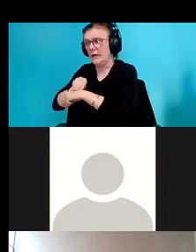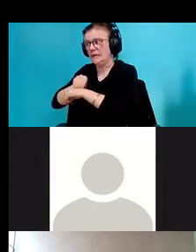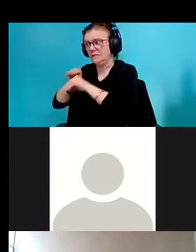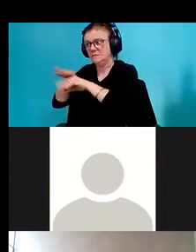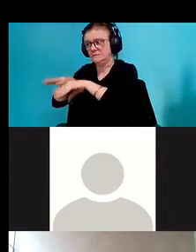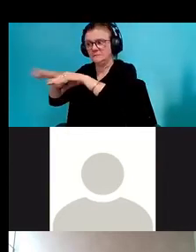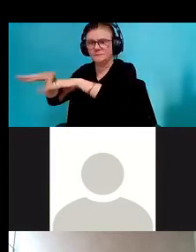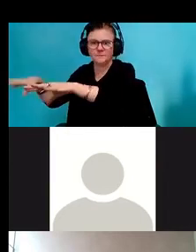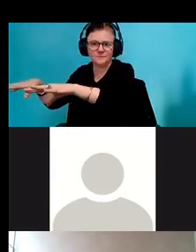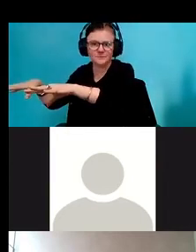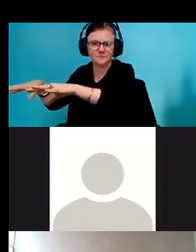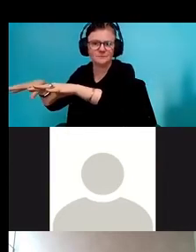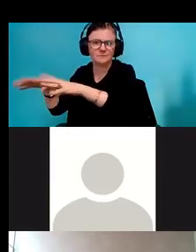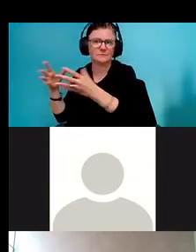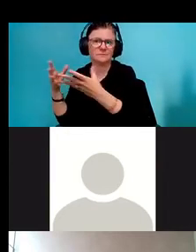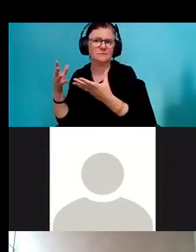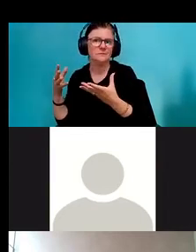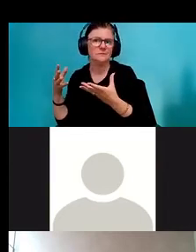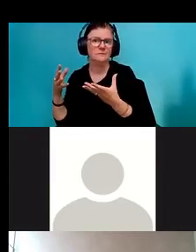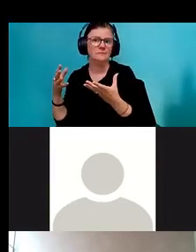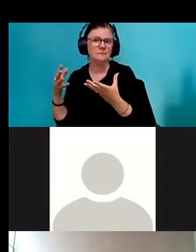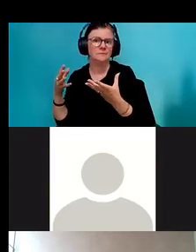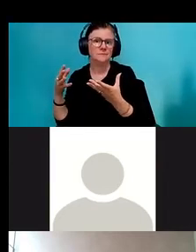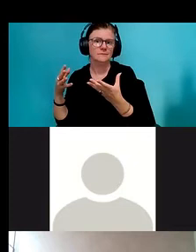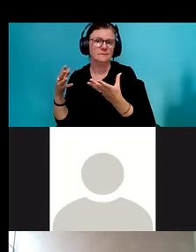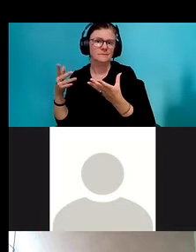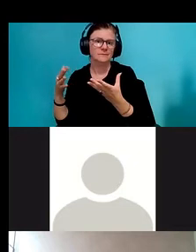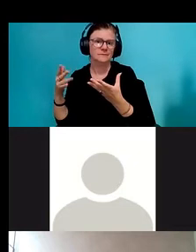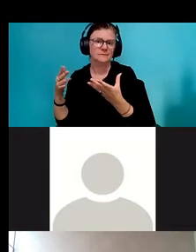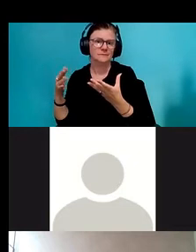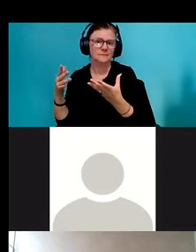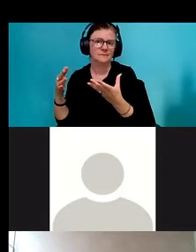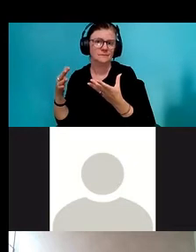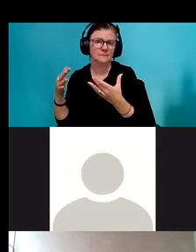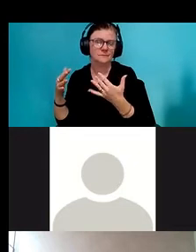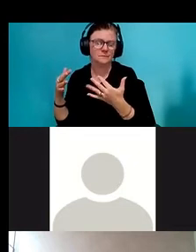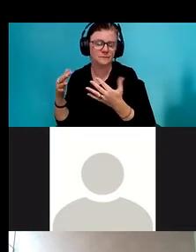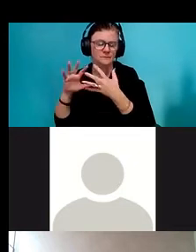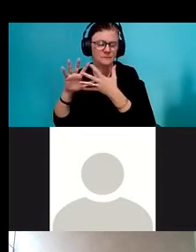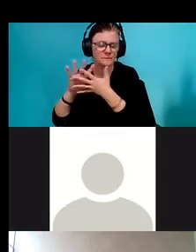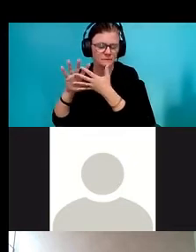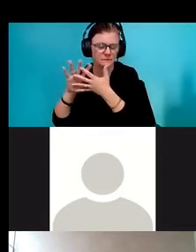It speaks with very specific details.